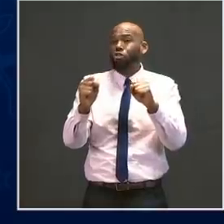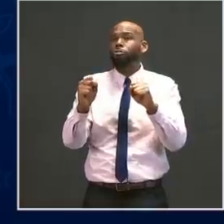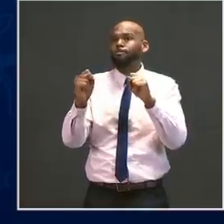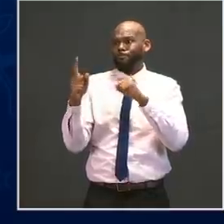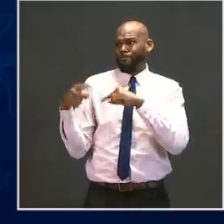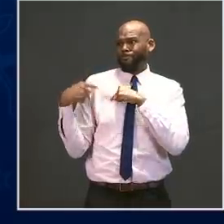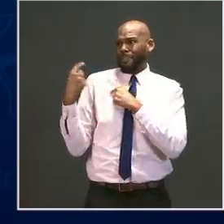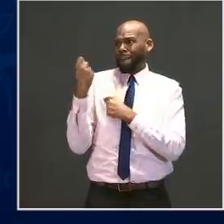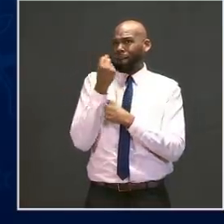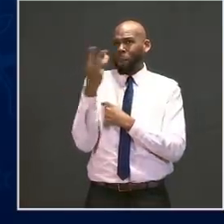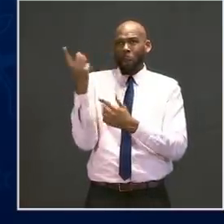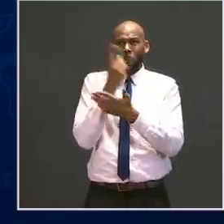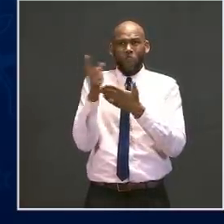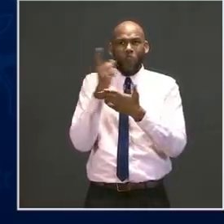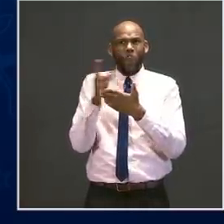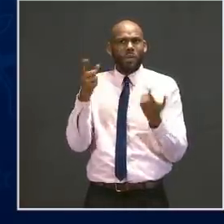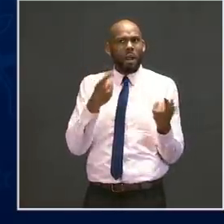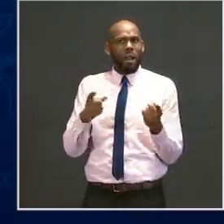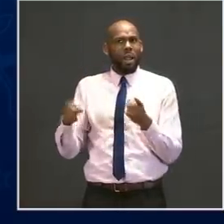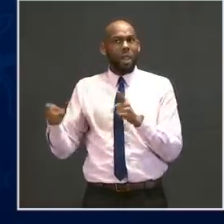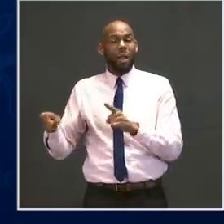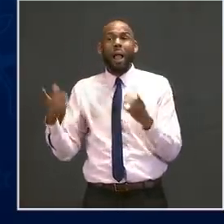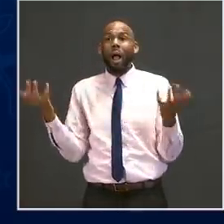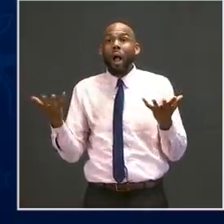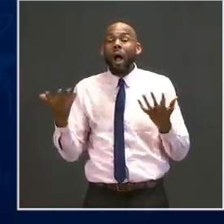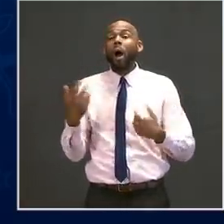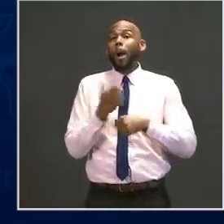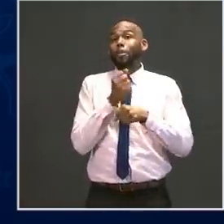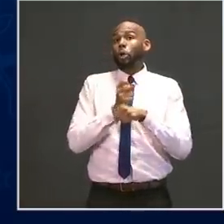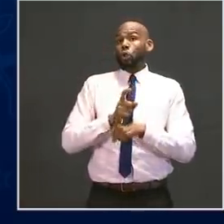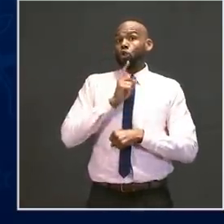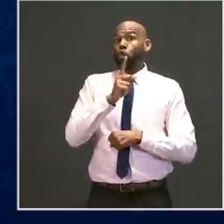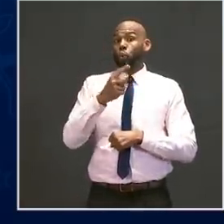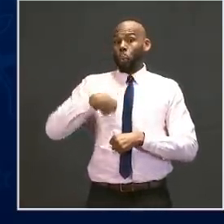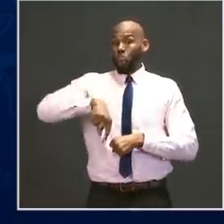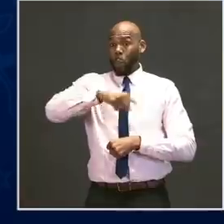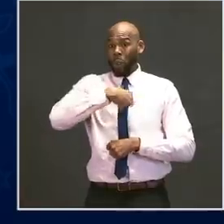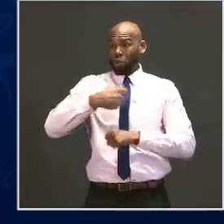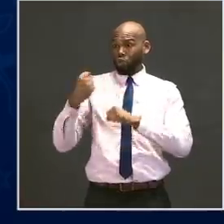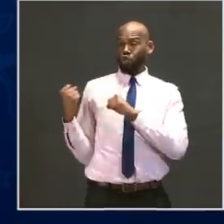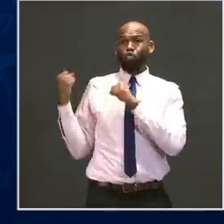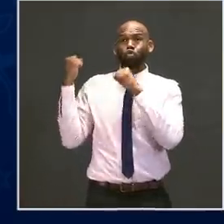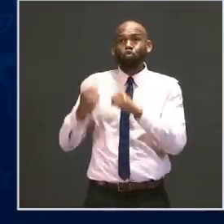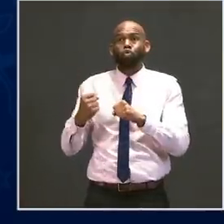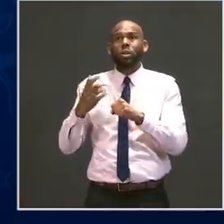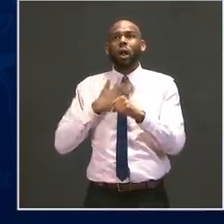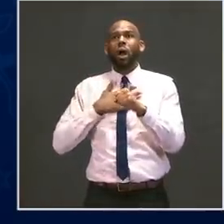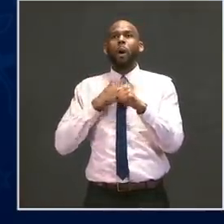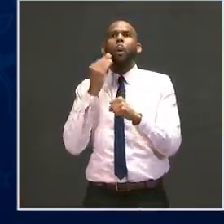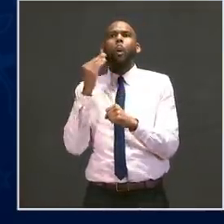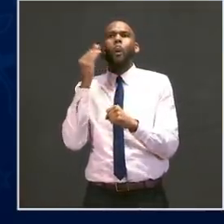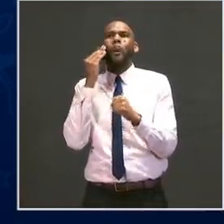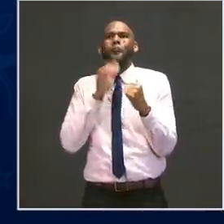which includes ensuring that we are strengthening our own approach at home, as we've been talking about --